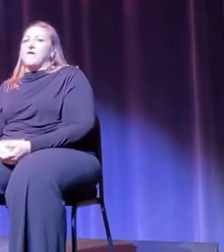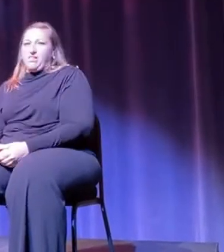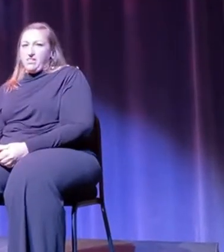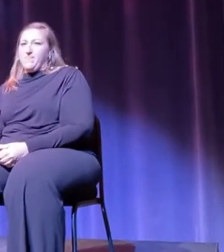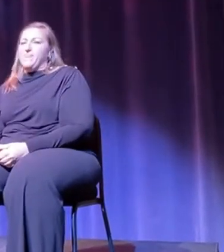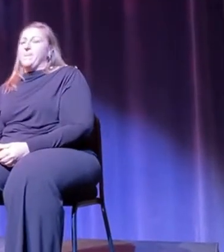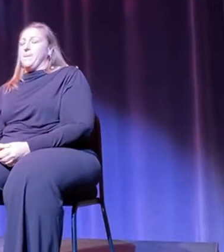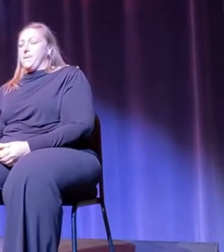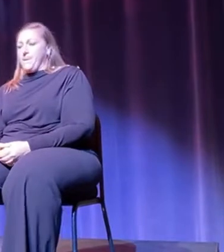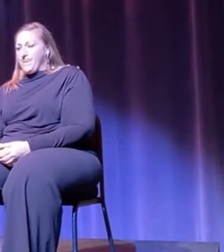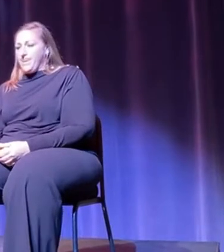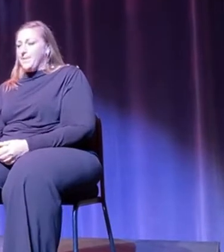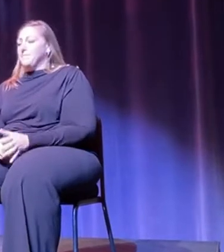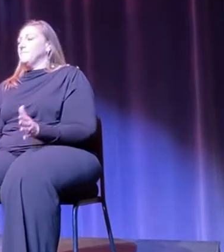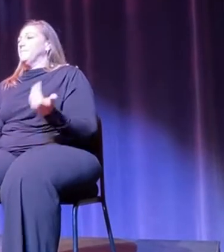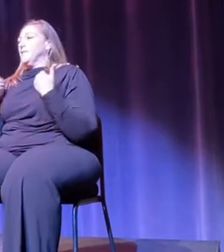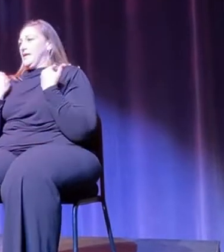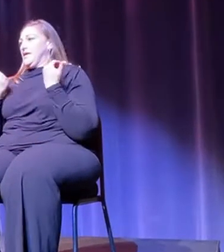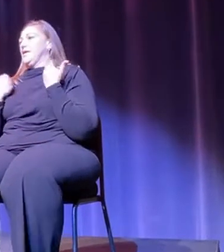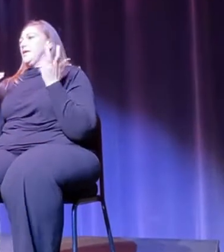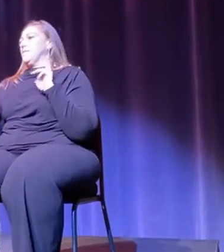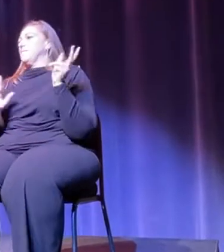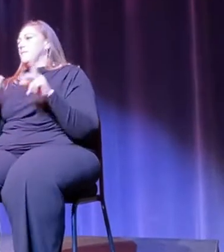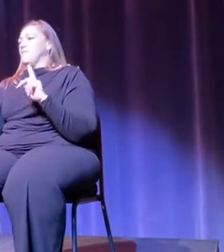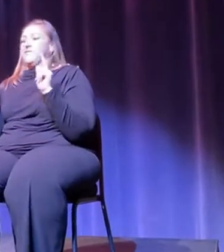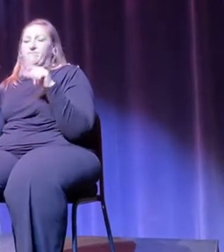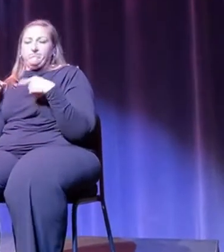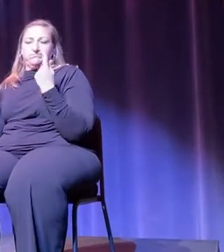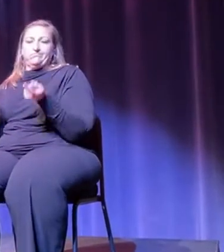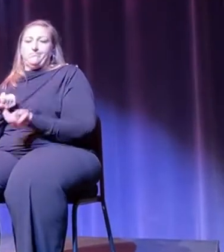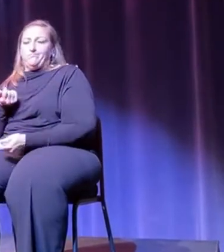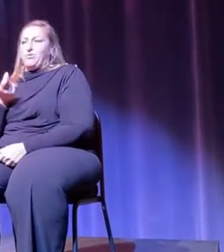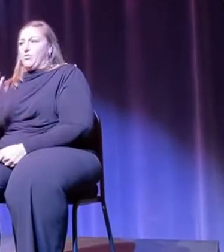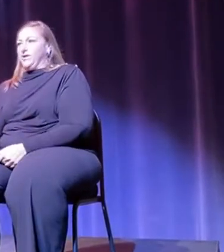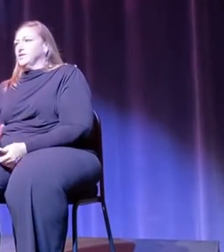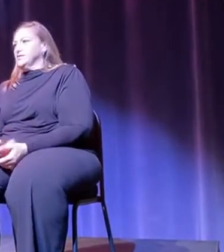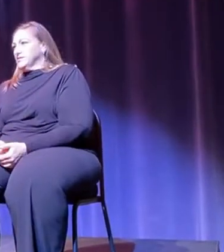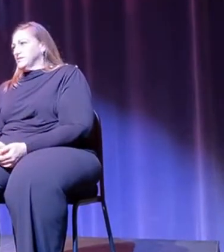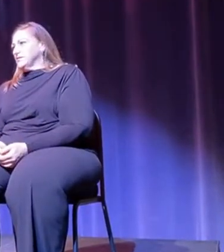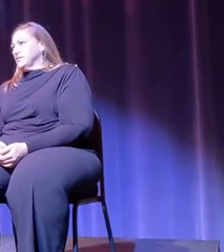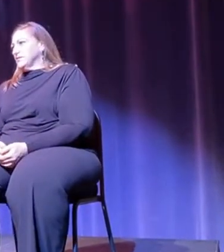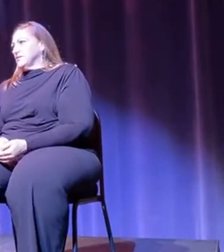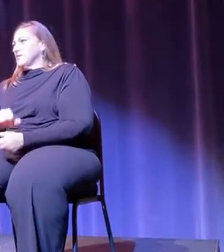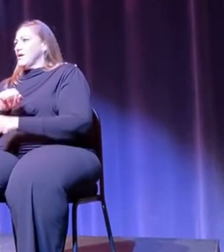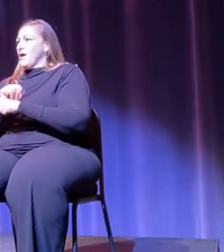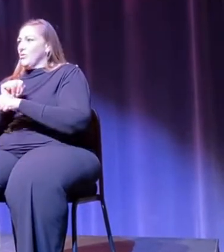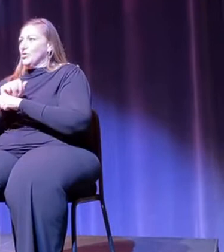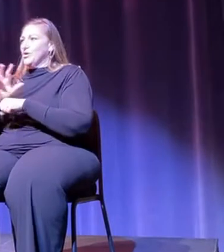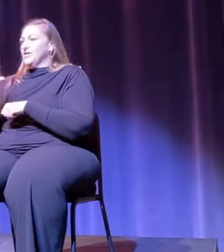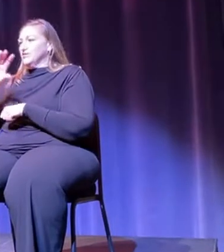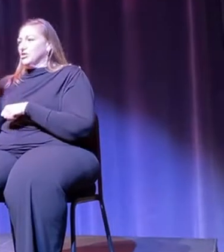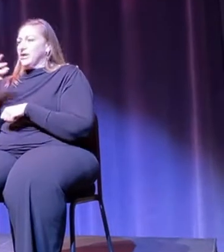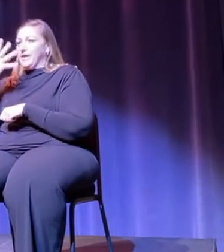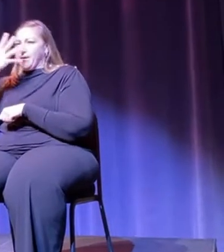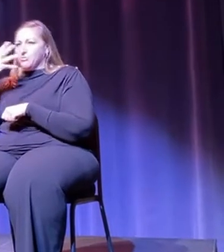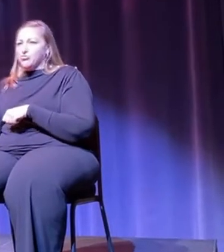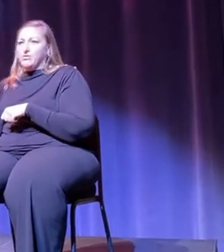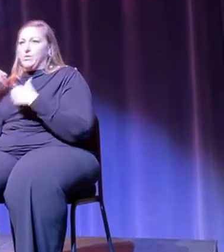and so there are young people who have always been poets and for me, I work with Chicago immigrant youth organizations,